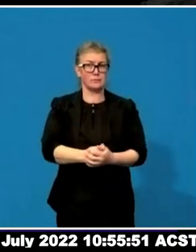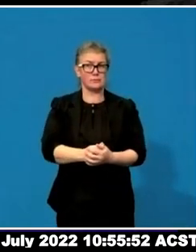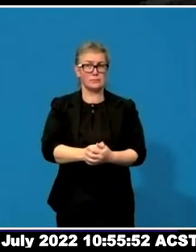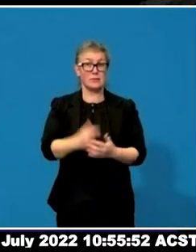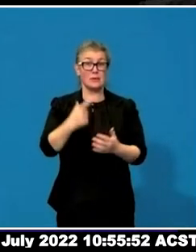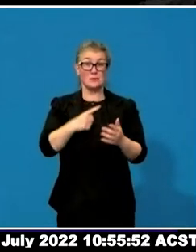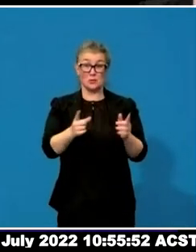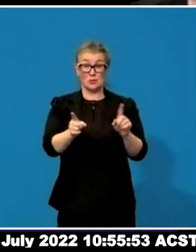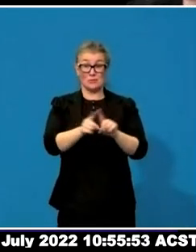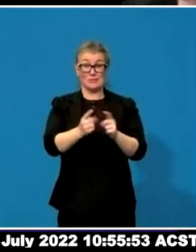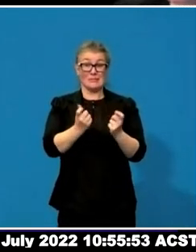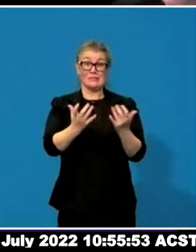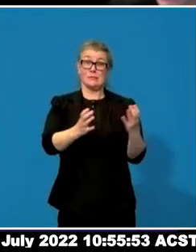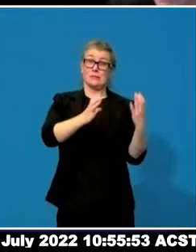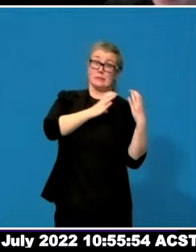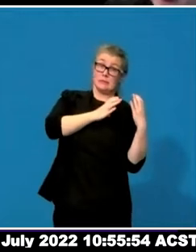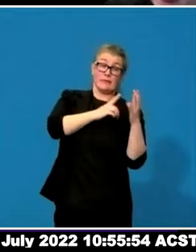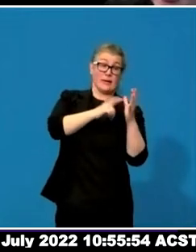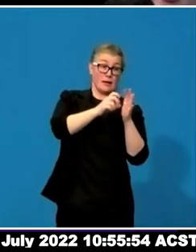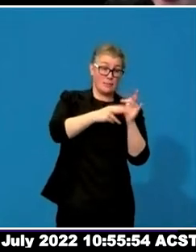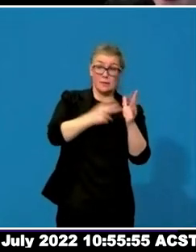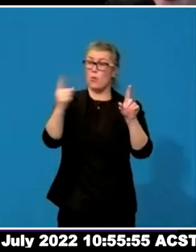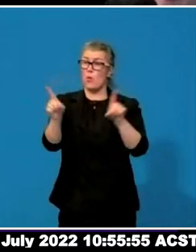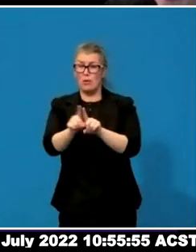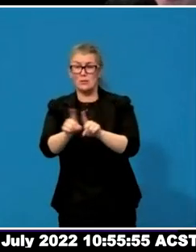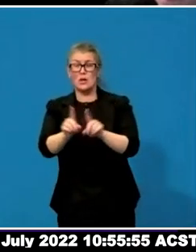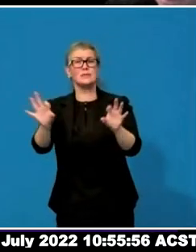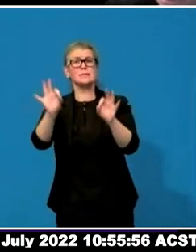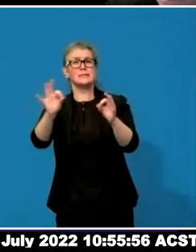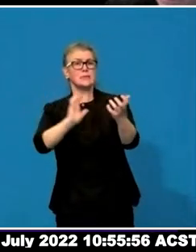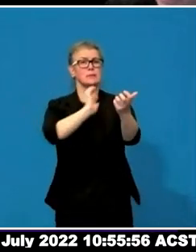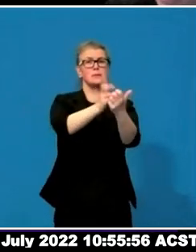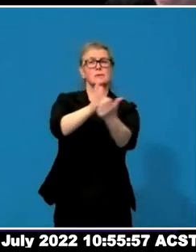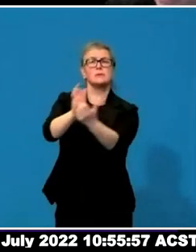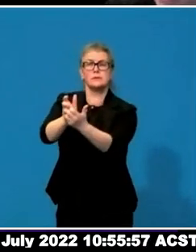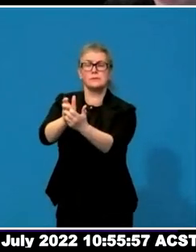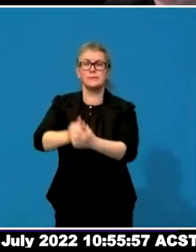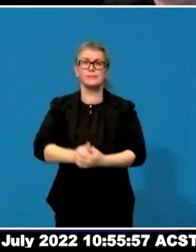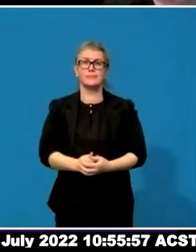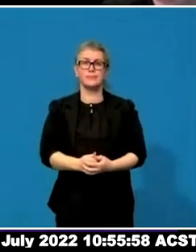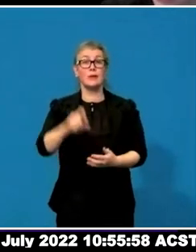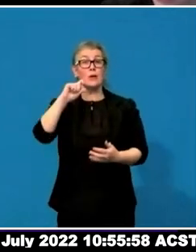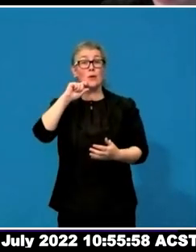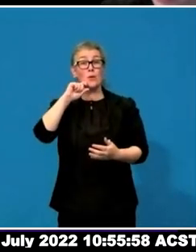her. Jody, I anticipate, will give evidence about the Deaf and hard of hearing community,